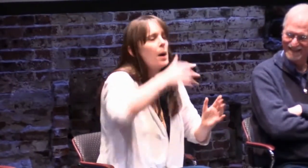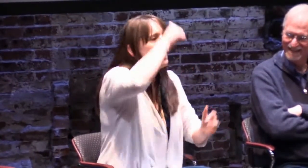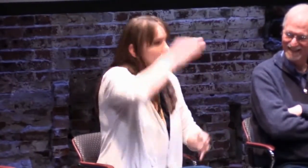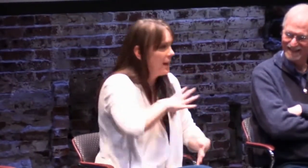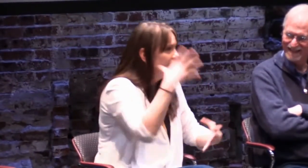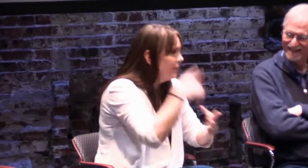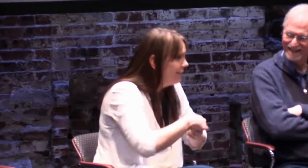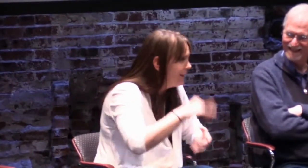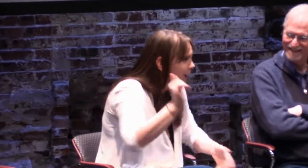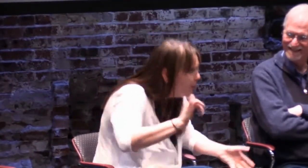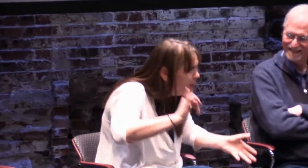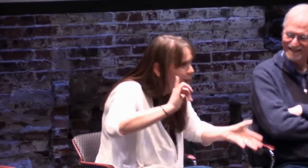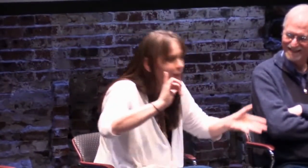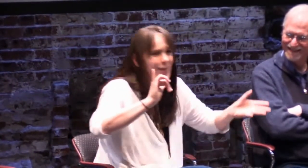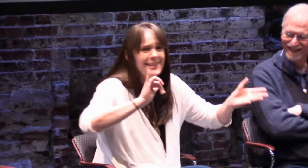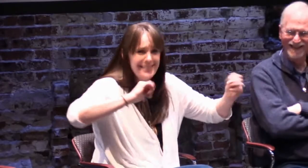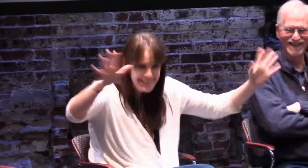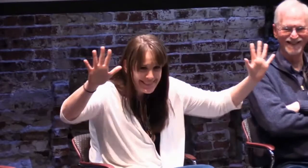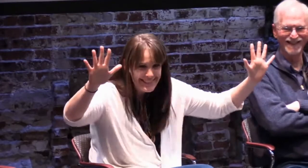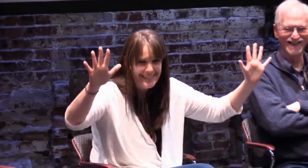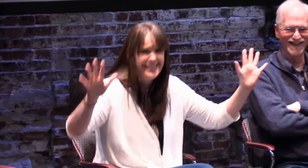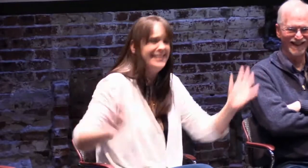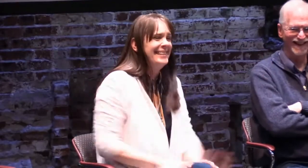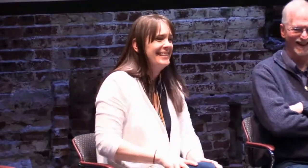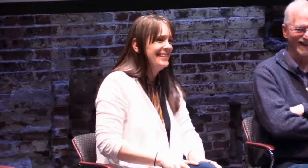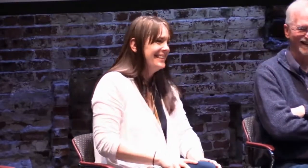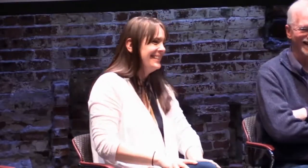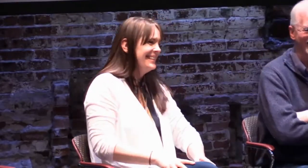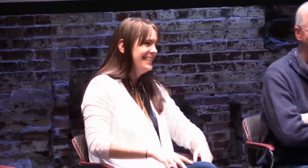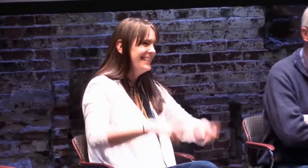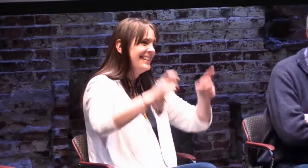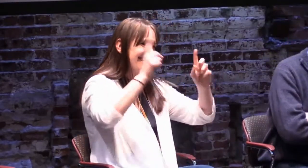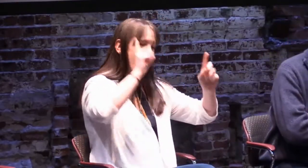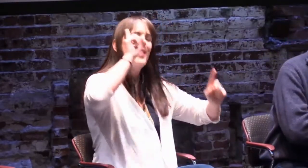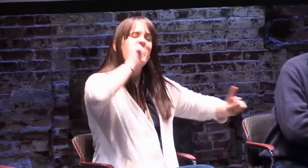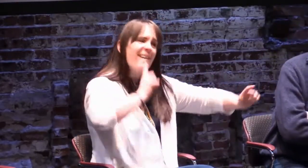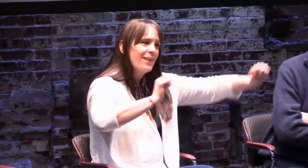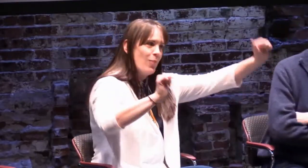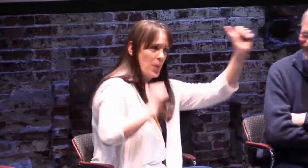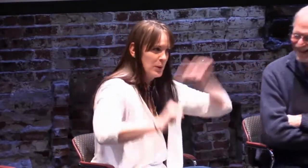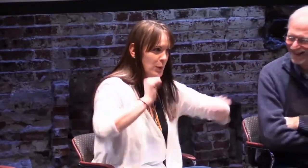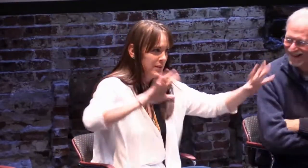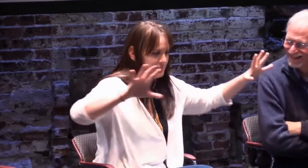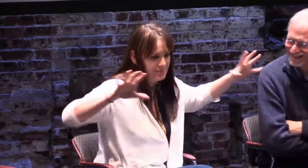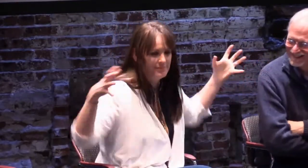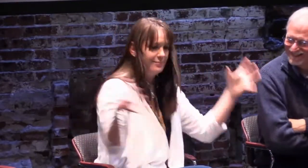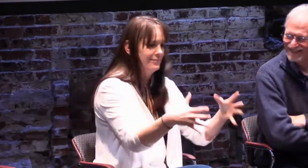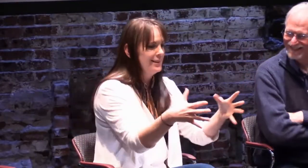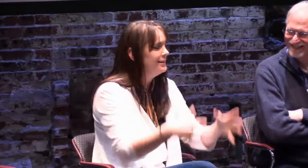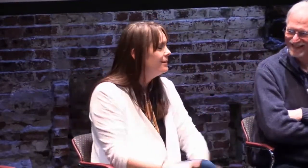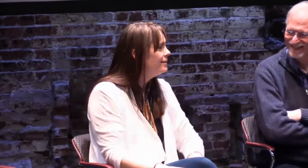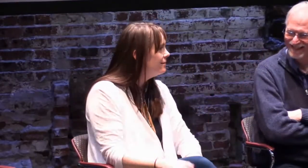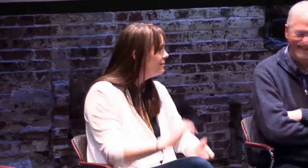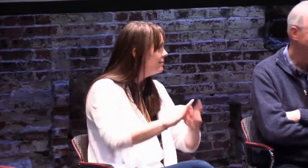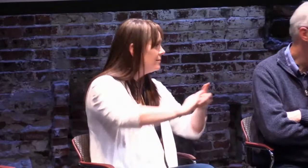And it's not just about deaf women. I'm just saying, you know, include my brothers there, too. It's about theater.